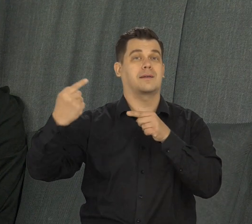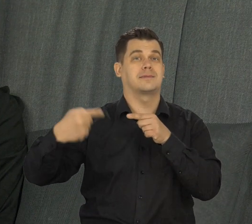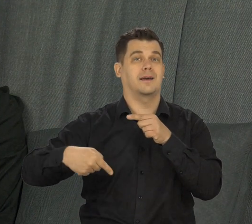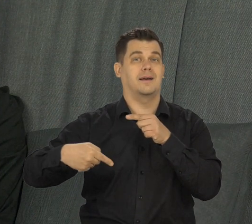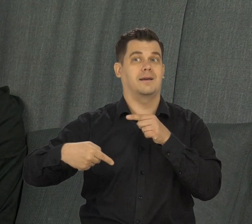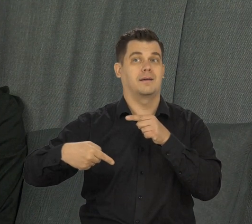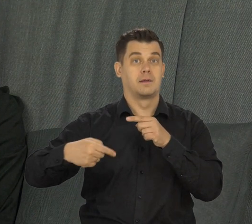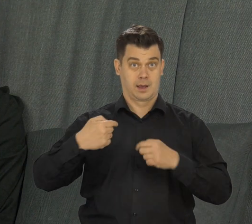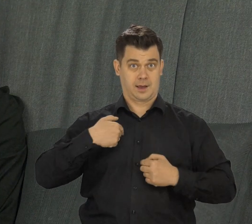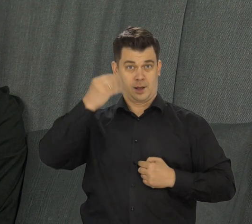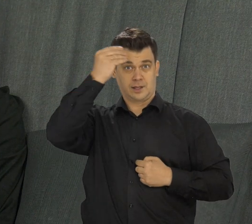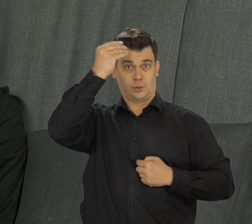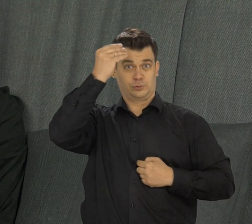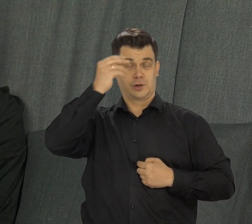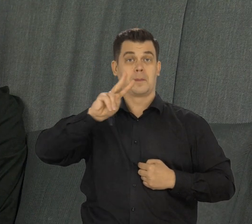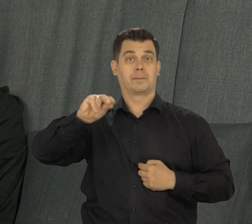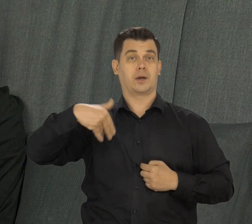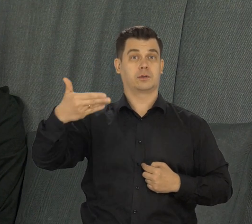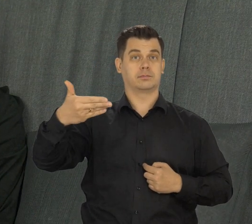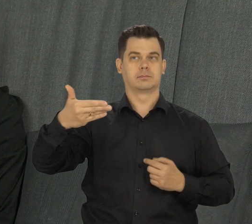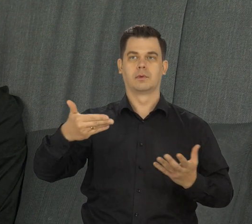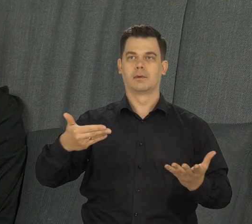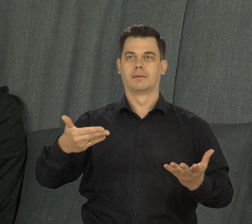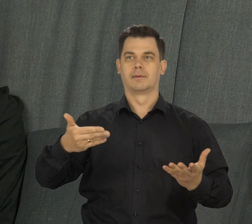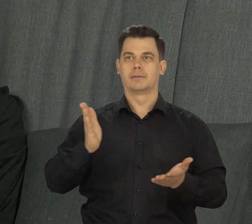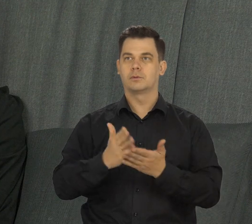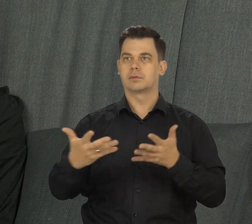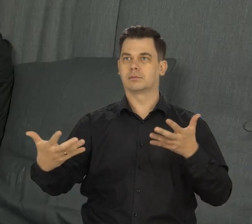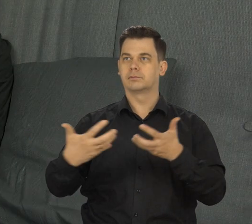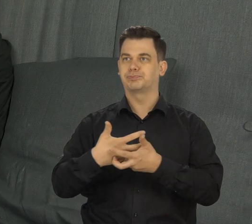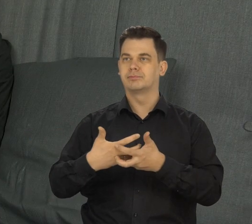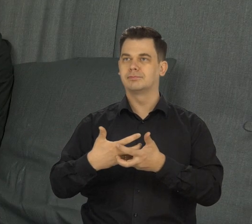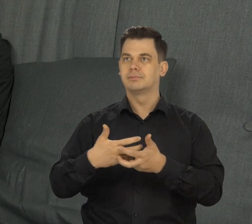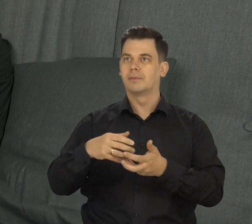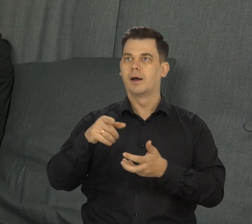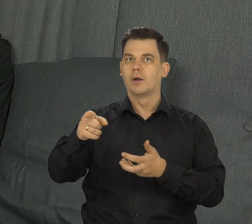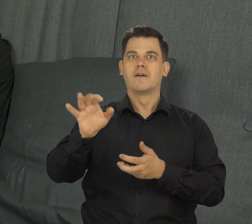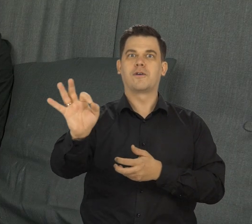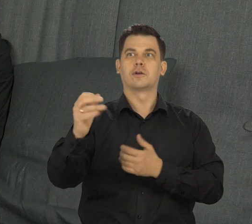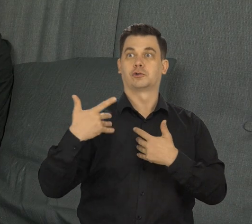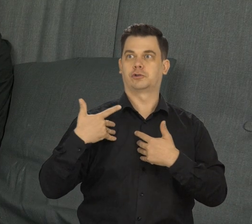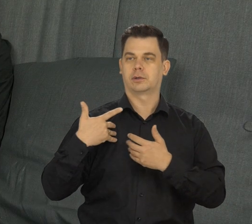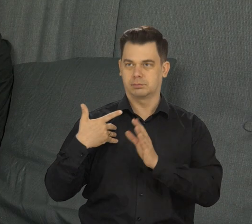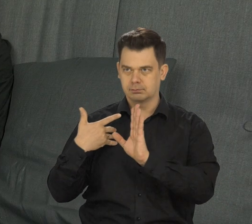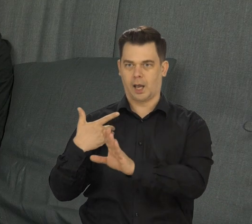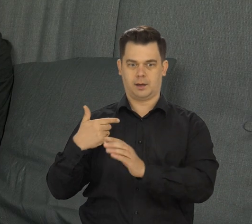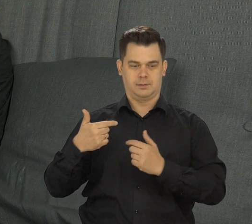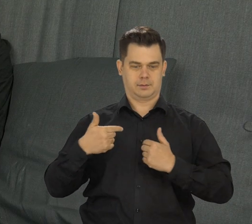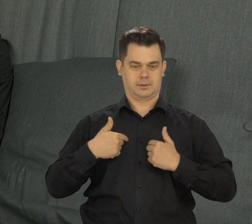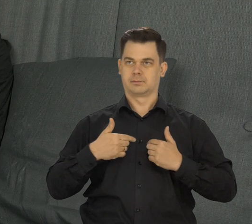But since I know sign language, our situation has changed for the better - My brother lives his life, I live mine,